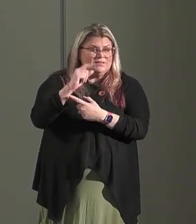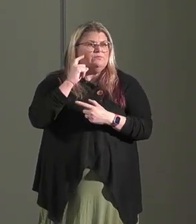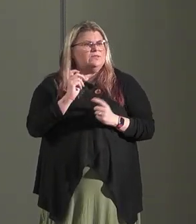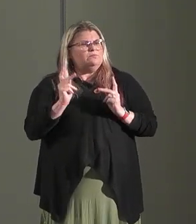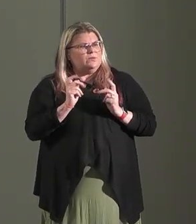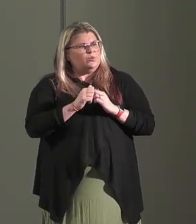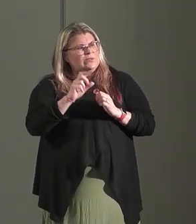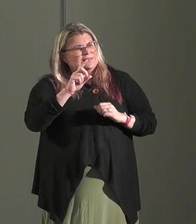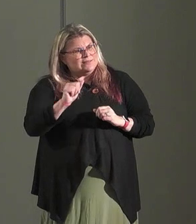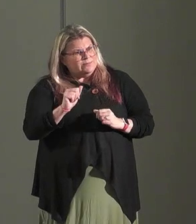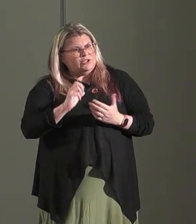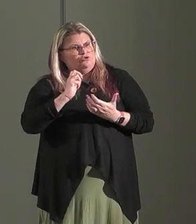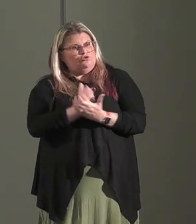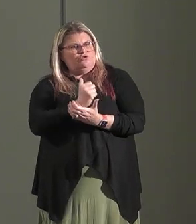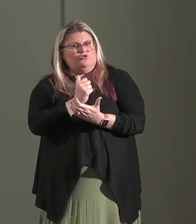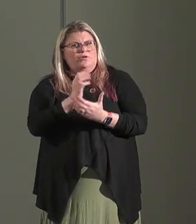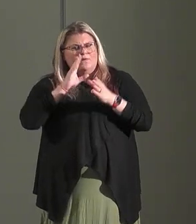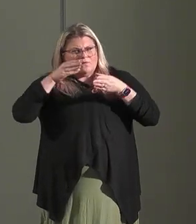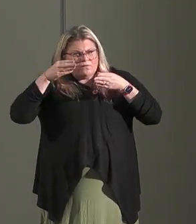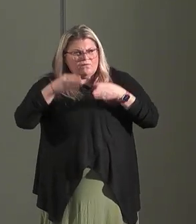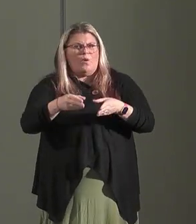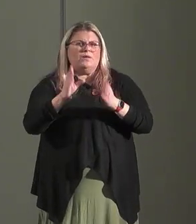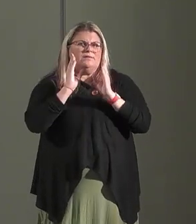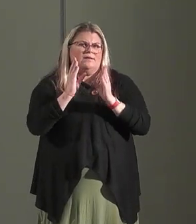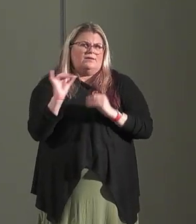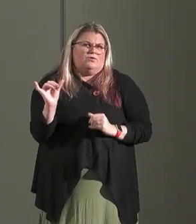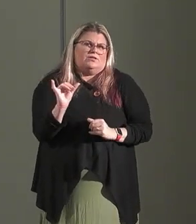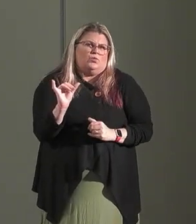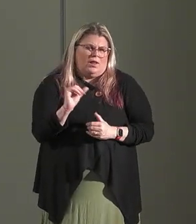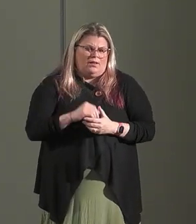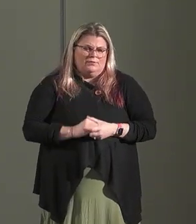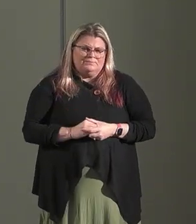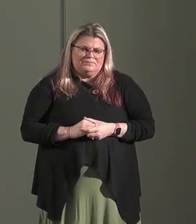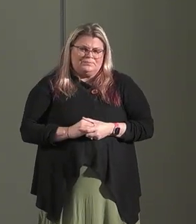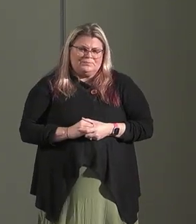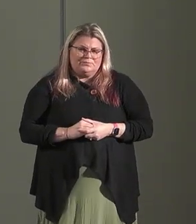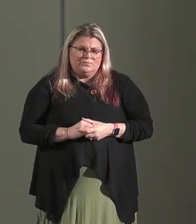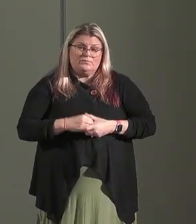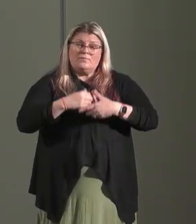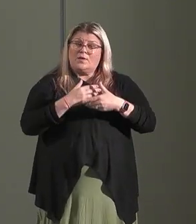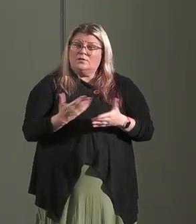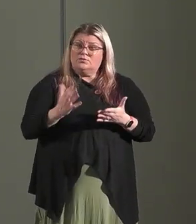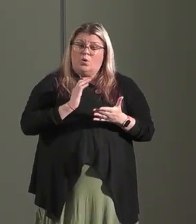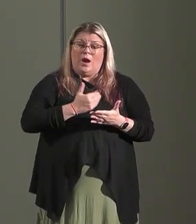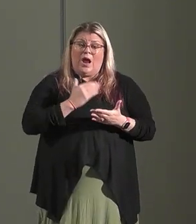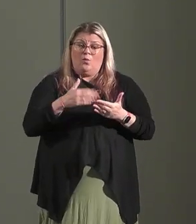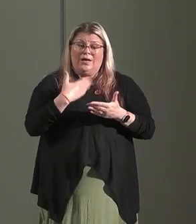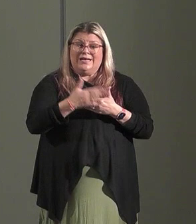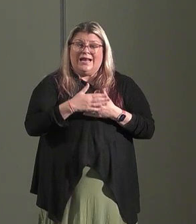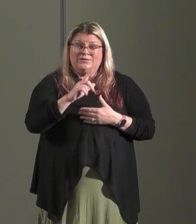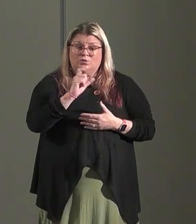deserve focus attention as well. So our next question, is how you